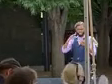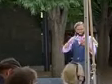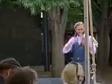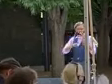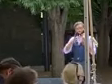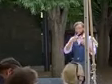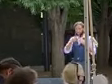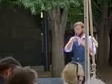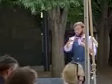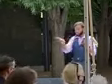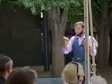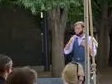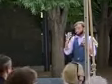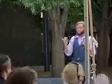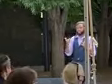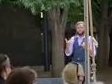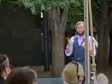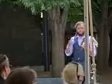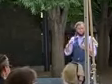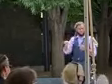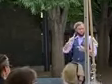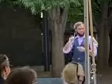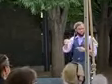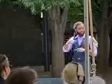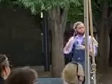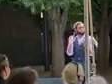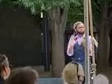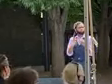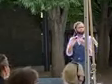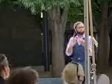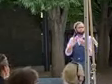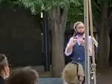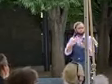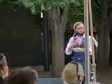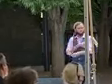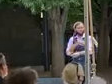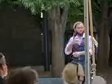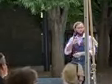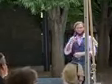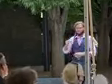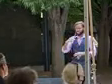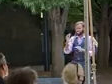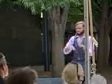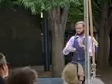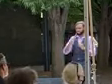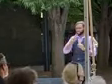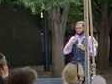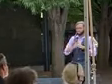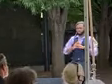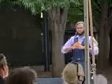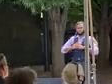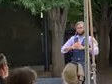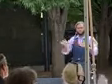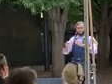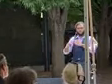where you all spoke truth to power and simply said, "Do not hide disability."